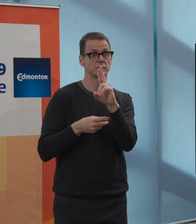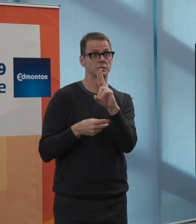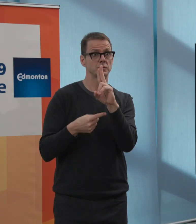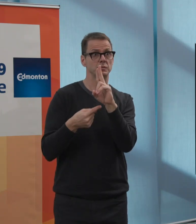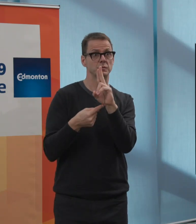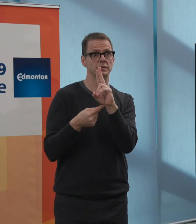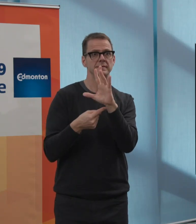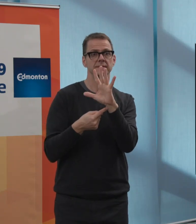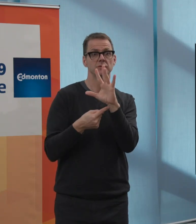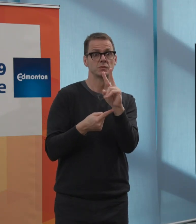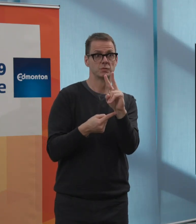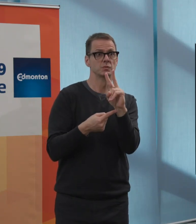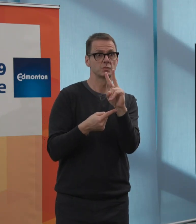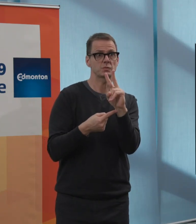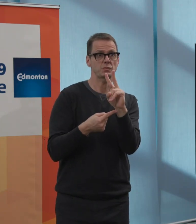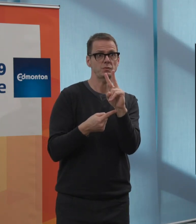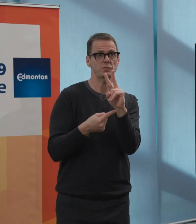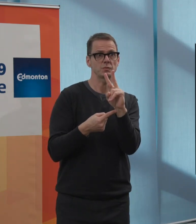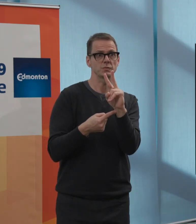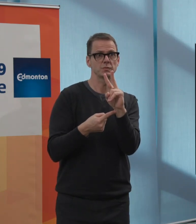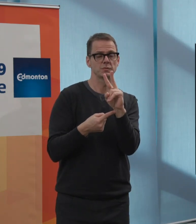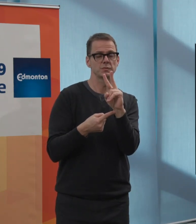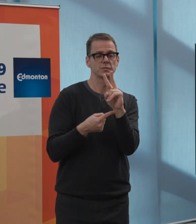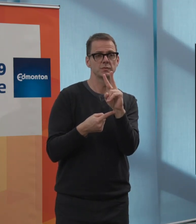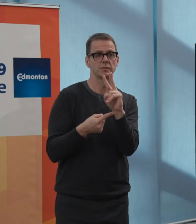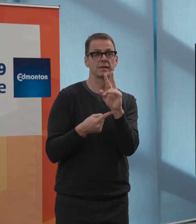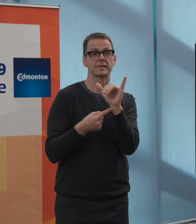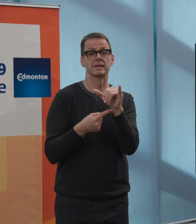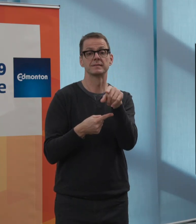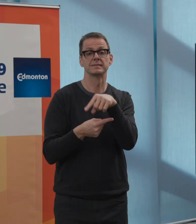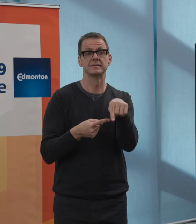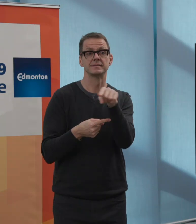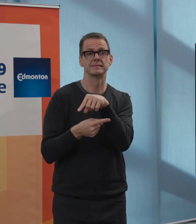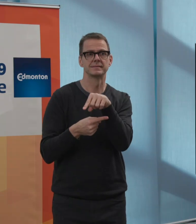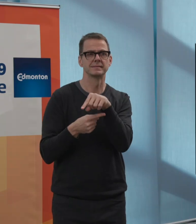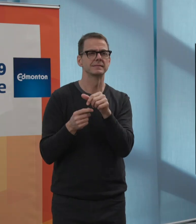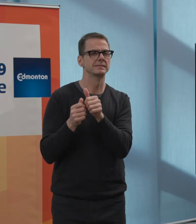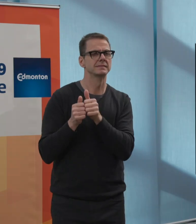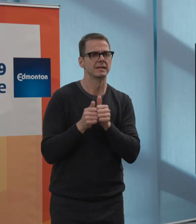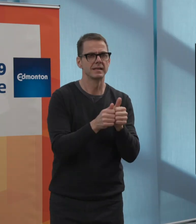questions and issues for our staff yesterday we signed a letter of